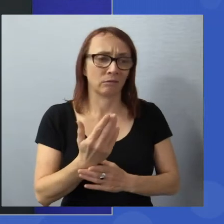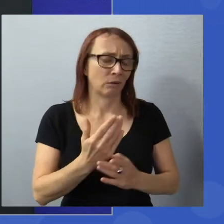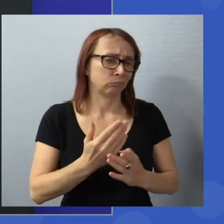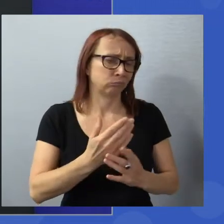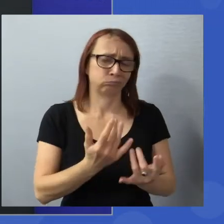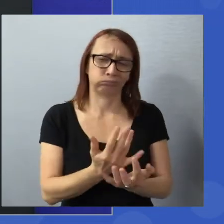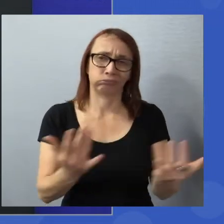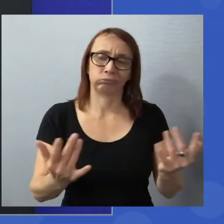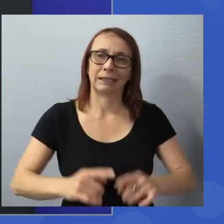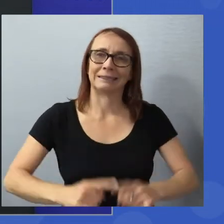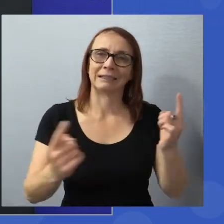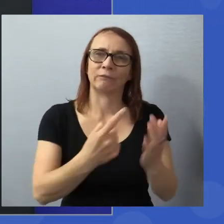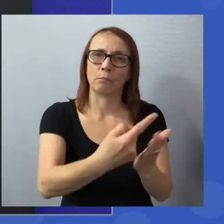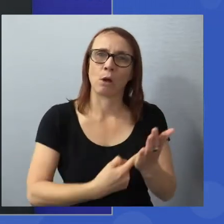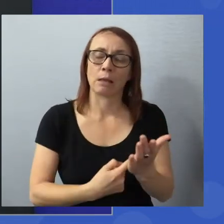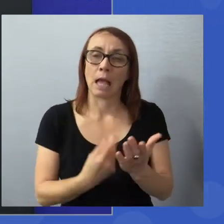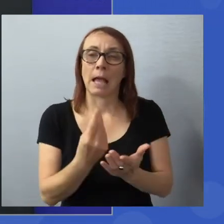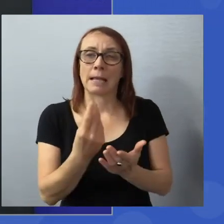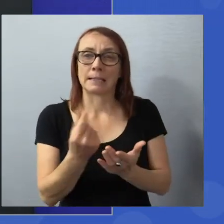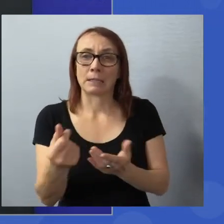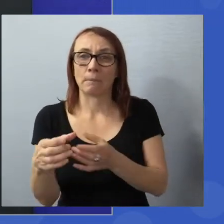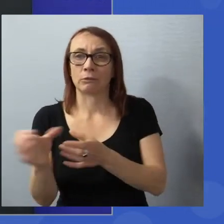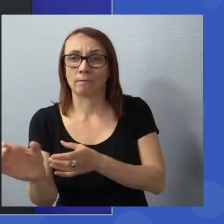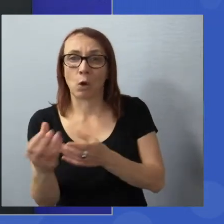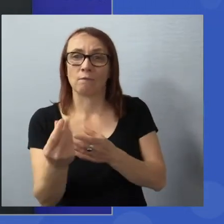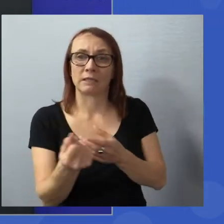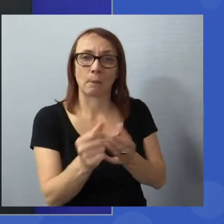areas some of which are evolved some of which are reserved some of where the